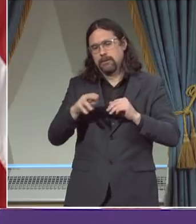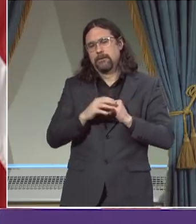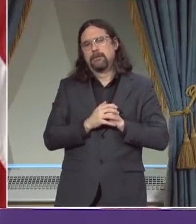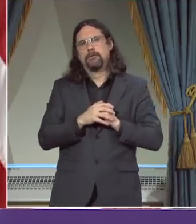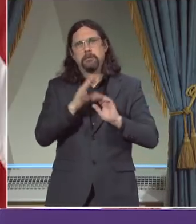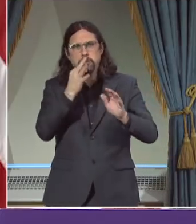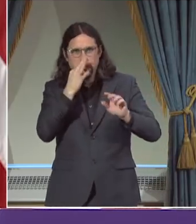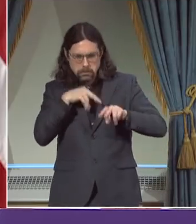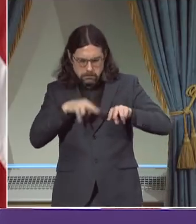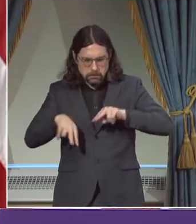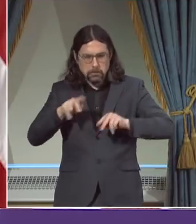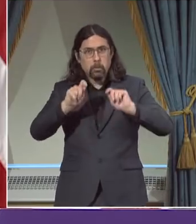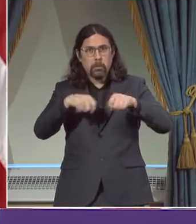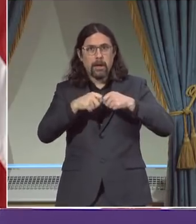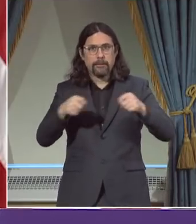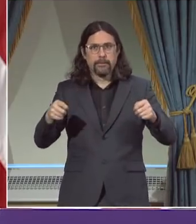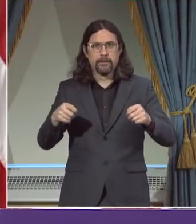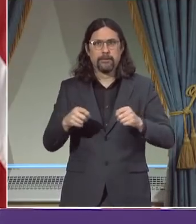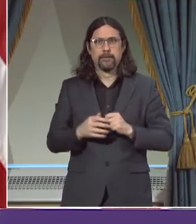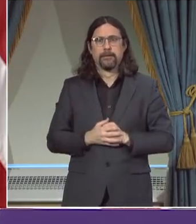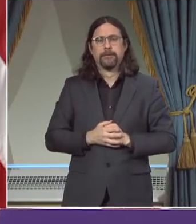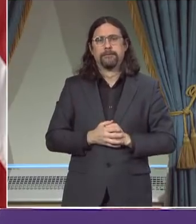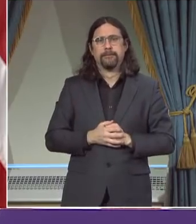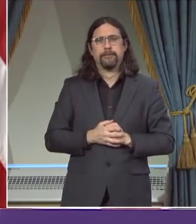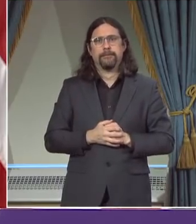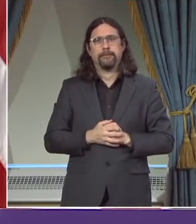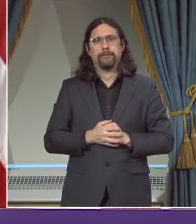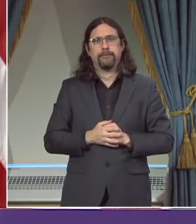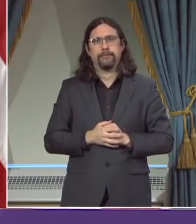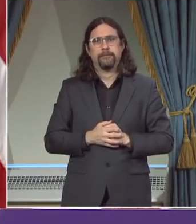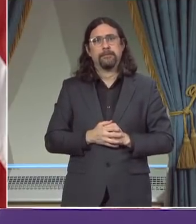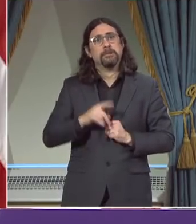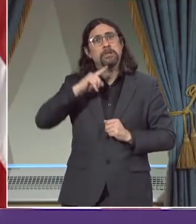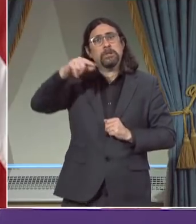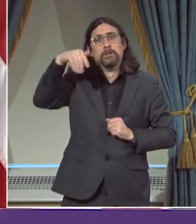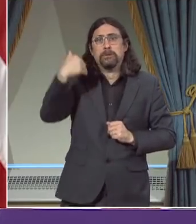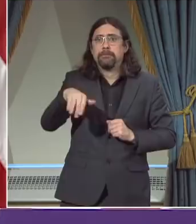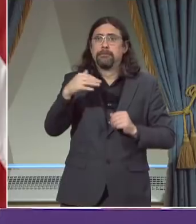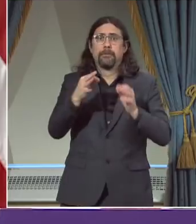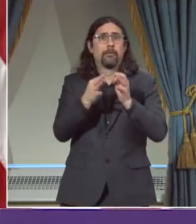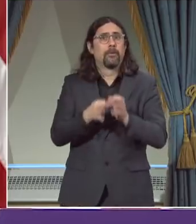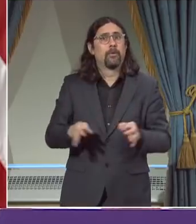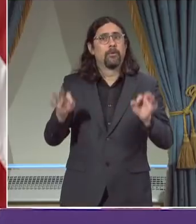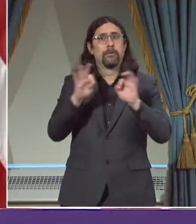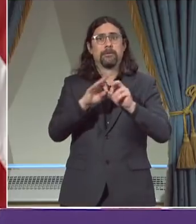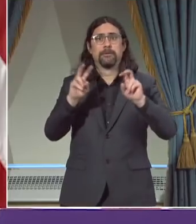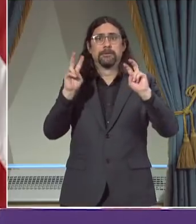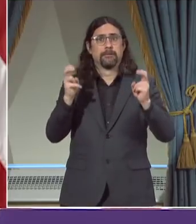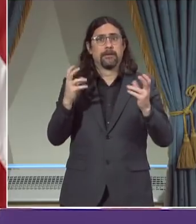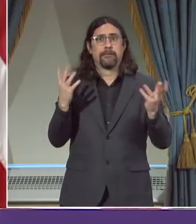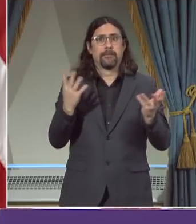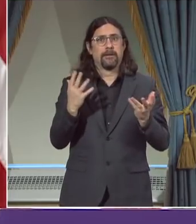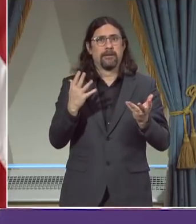I' FLLINH ISUP AND THEN A COUPLE WORDS IN SPANISH. ON A VERY, VERY IMPORTANT TOPIC WHICH IS THE DICTRE RELIEF